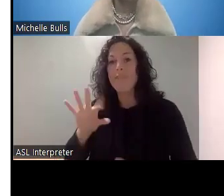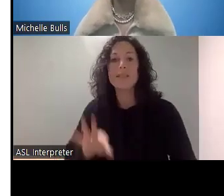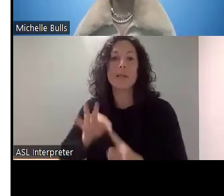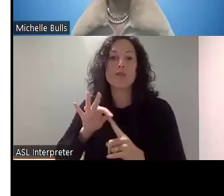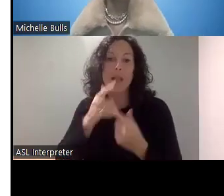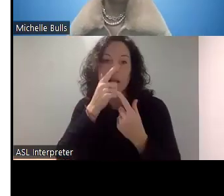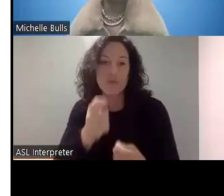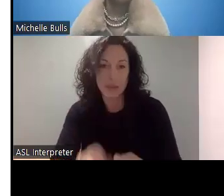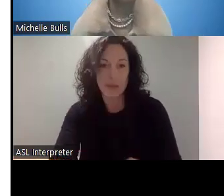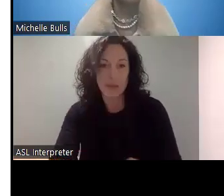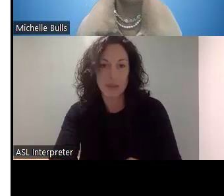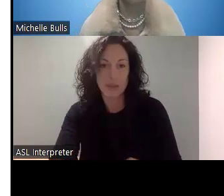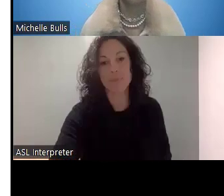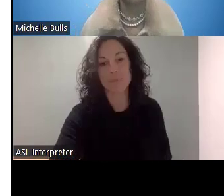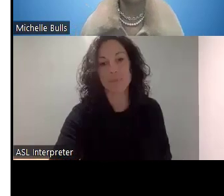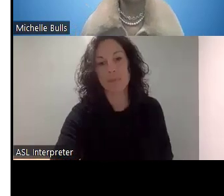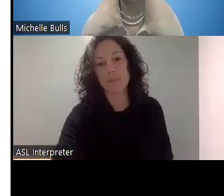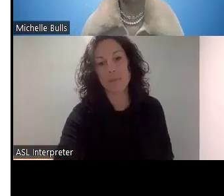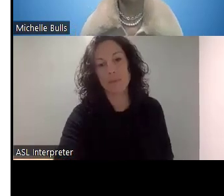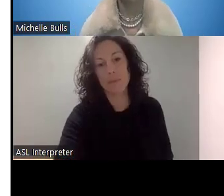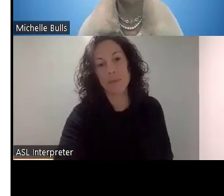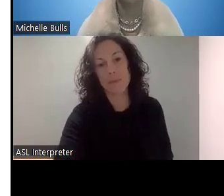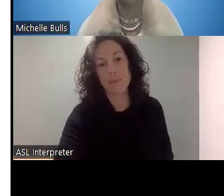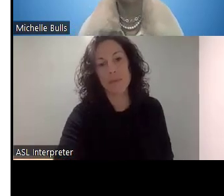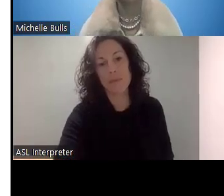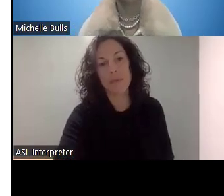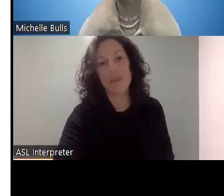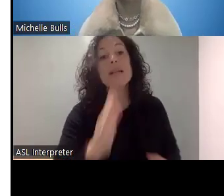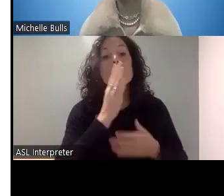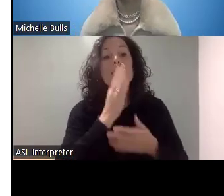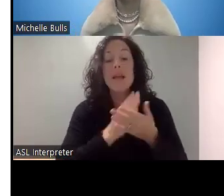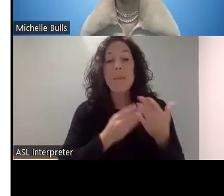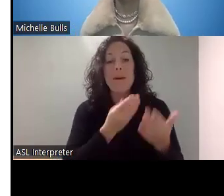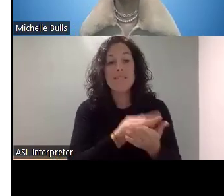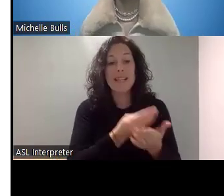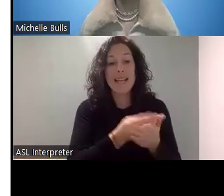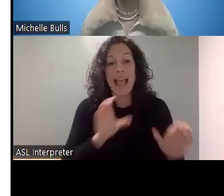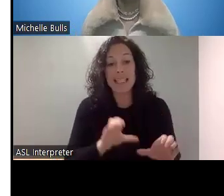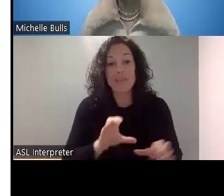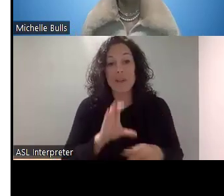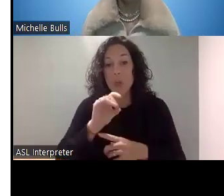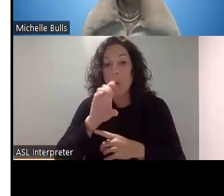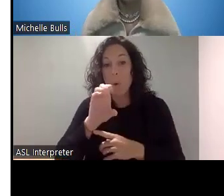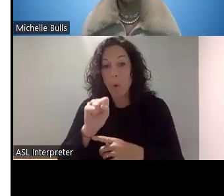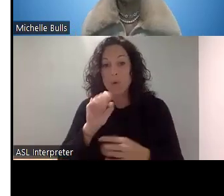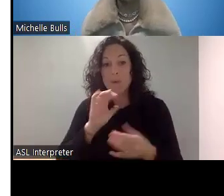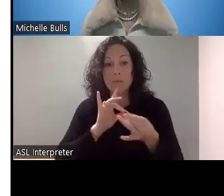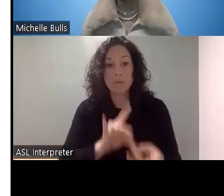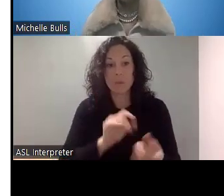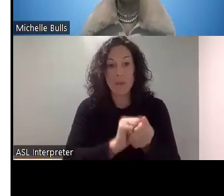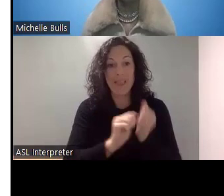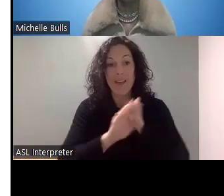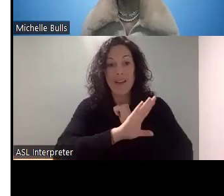Some of our funding activity codes may support projects that are awarded to domestic recipients with a foreign component,